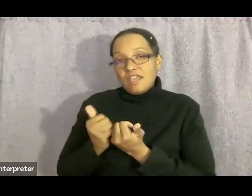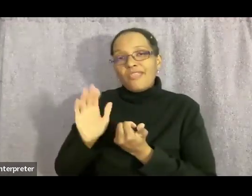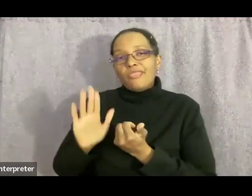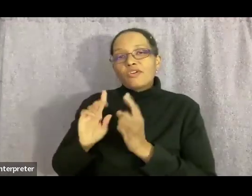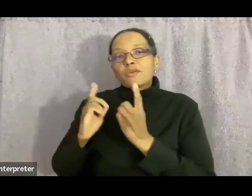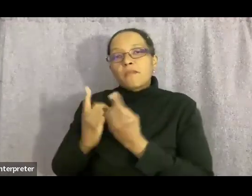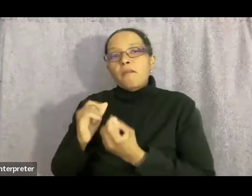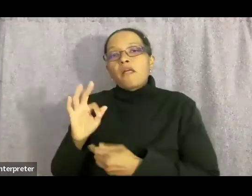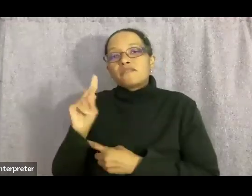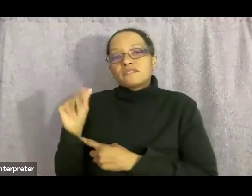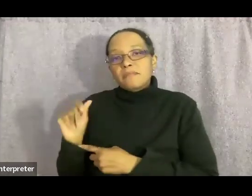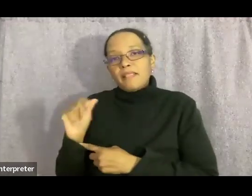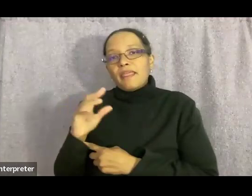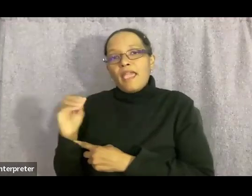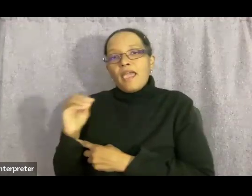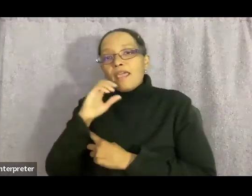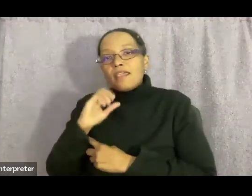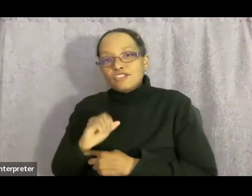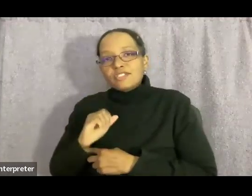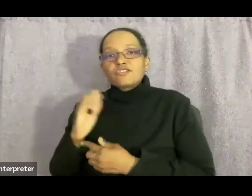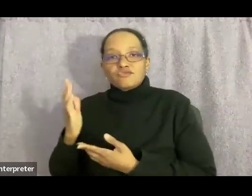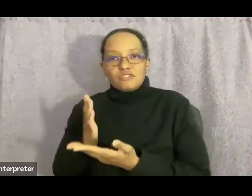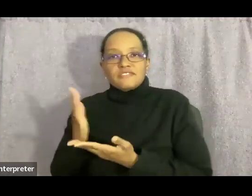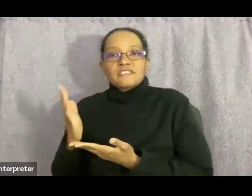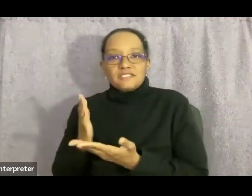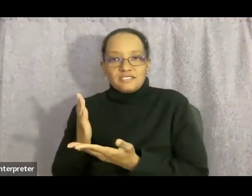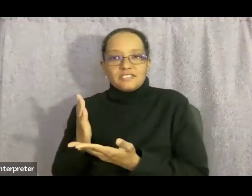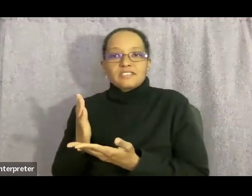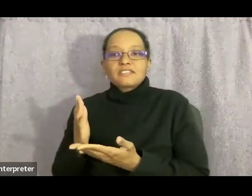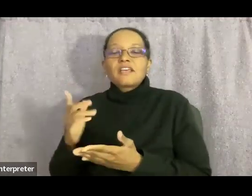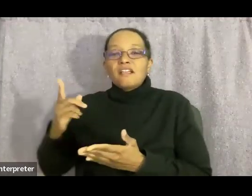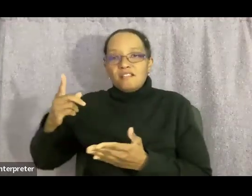of Disability and Aging Services make the DCC possible.